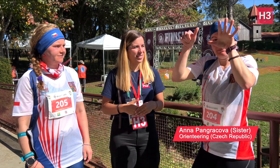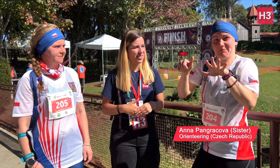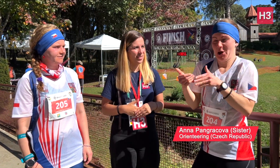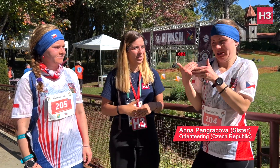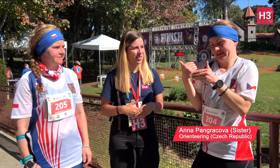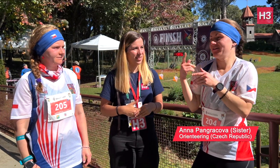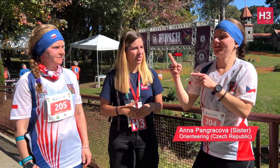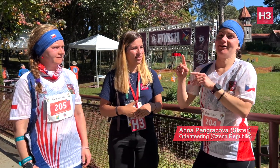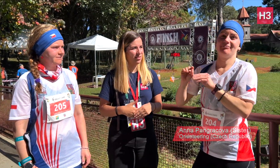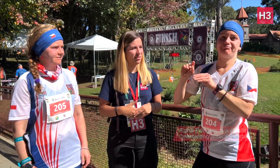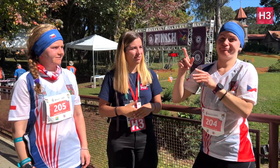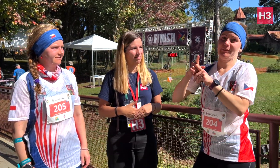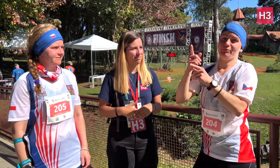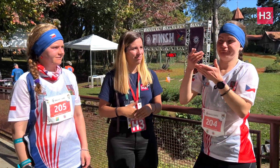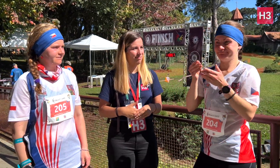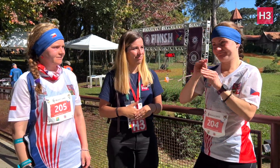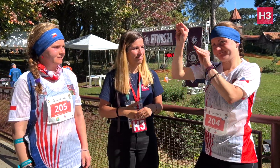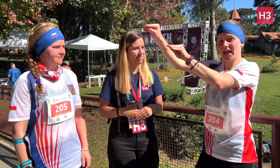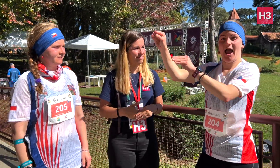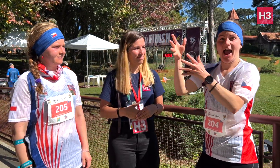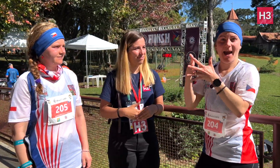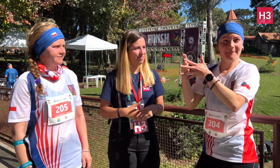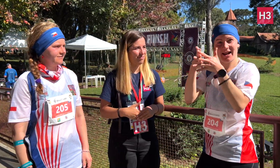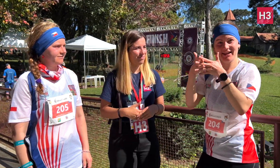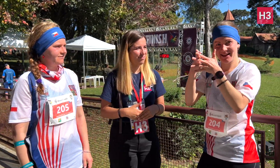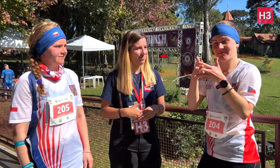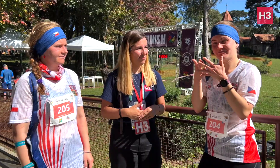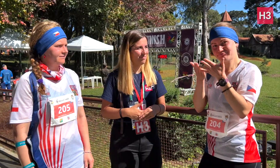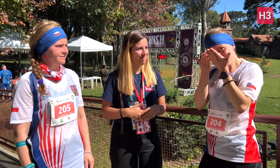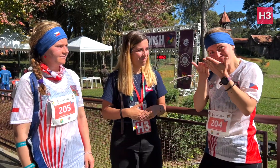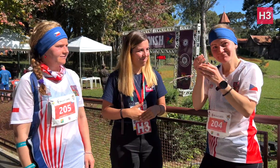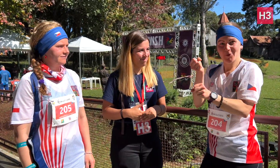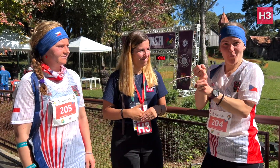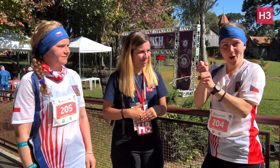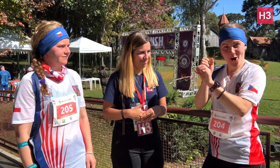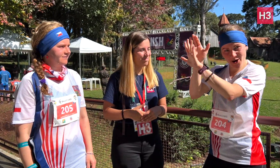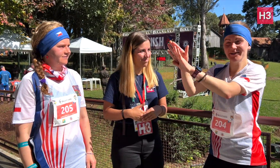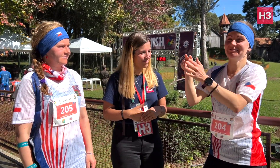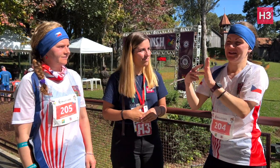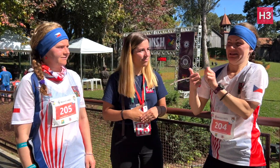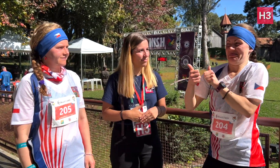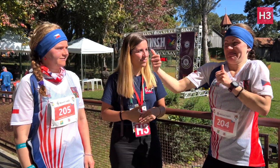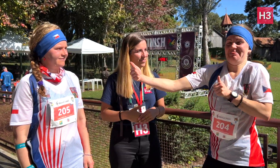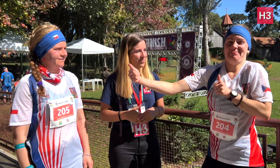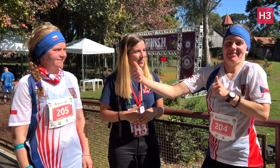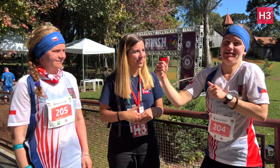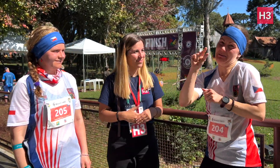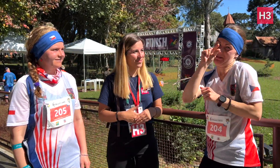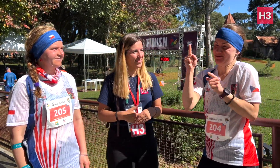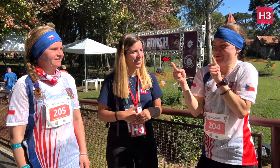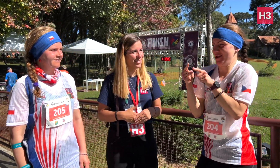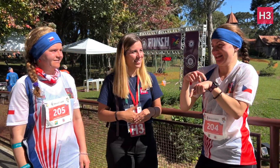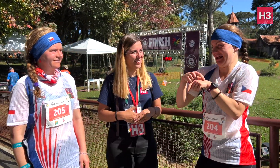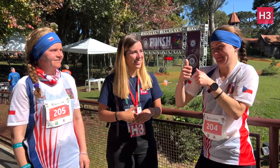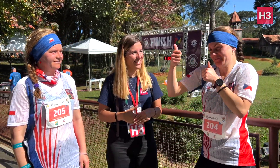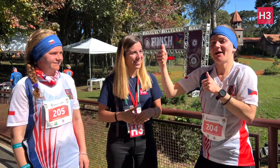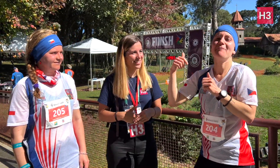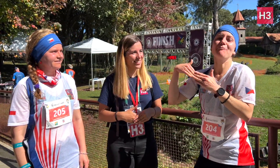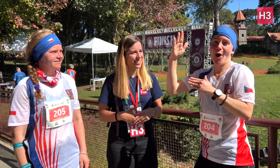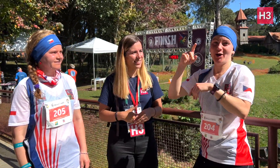to the USA for studying and working so we trained separately,